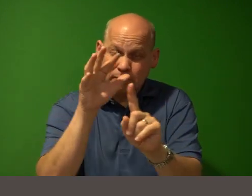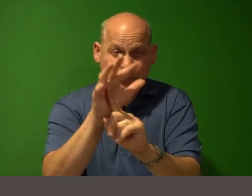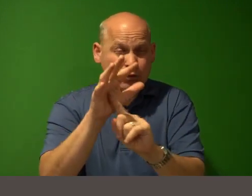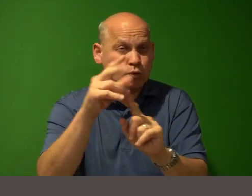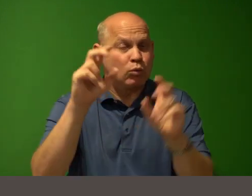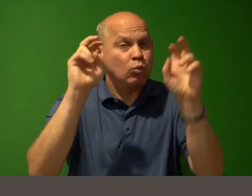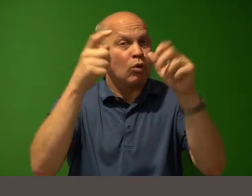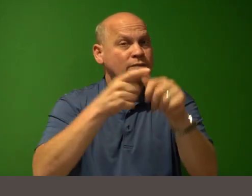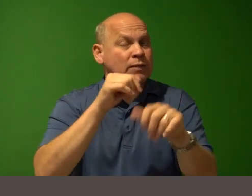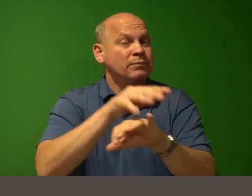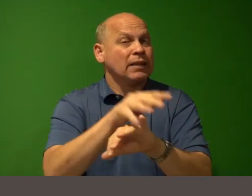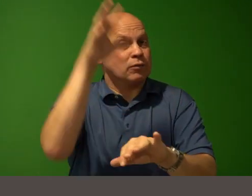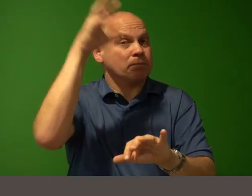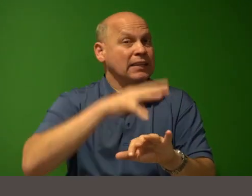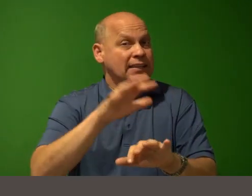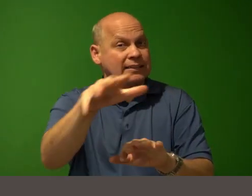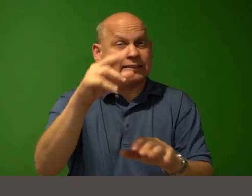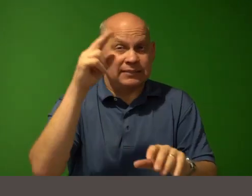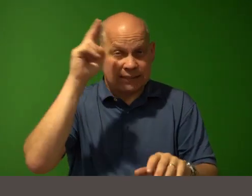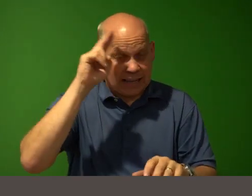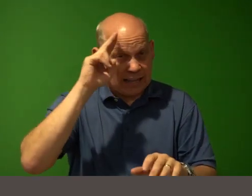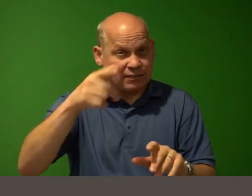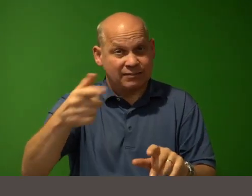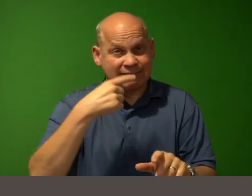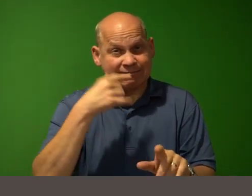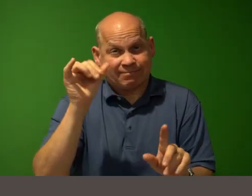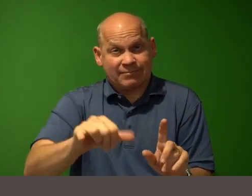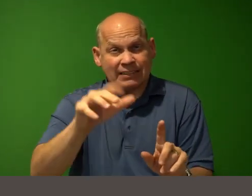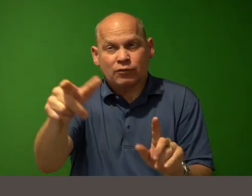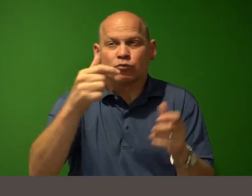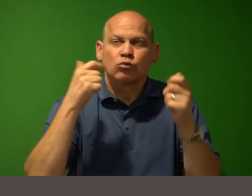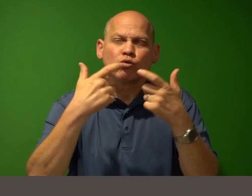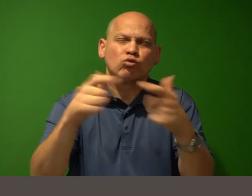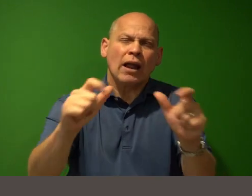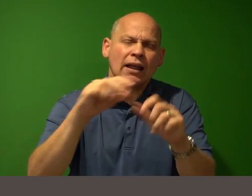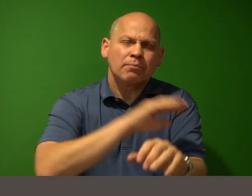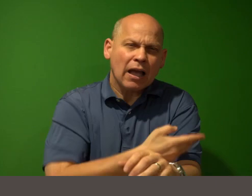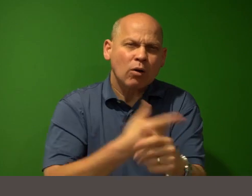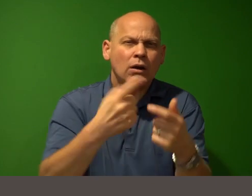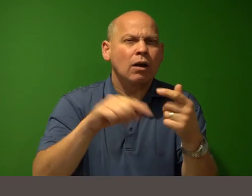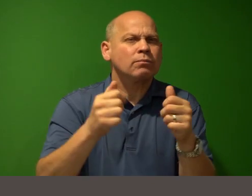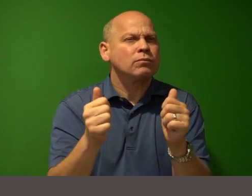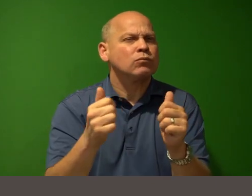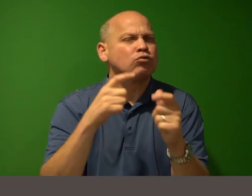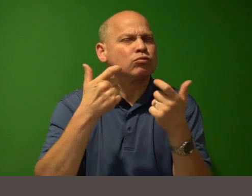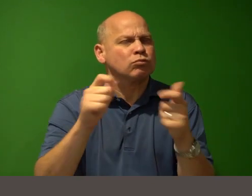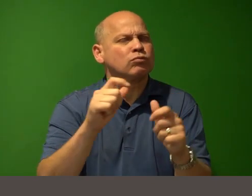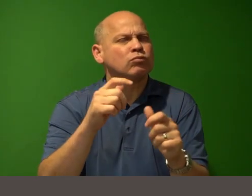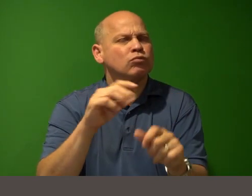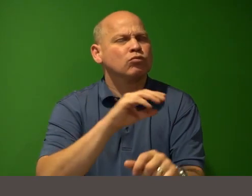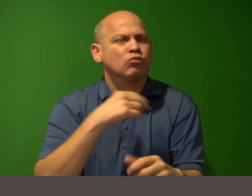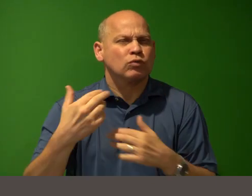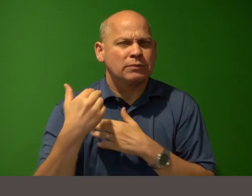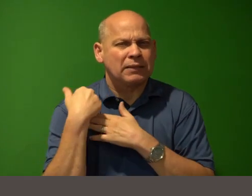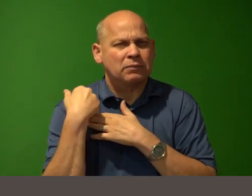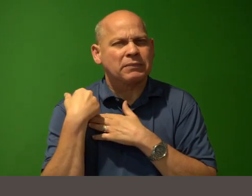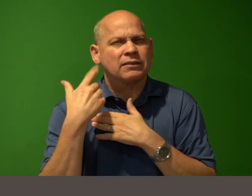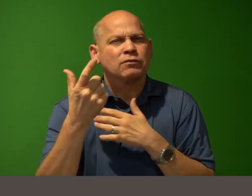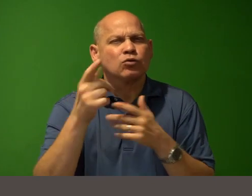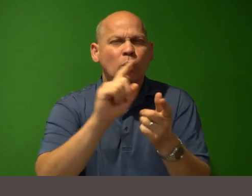His uncle Ben said this, with great power comes great responsibility. So, let's convert word into music.